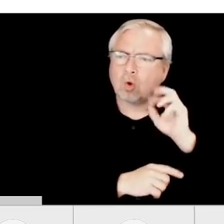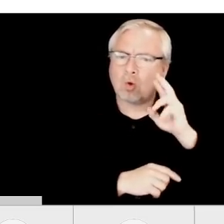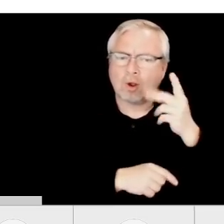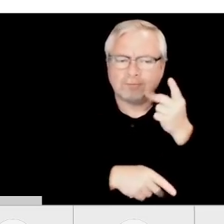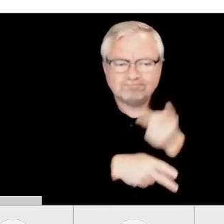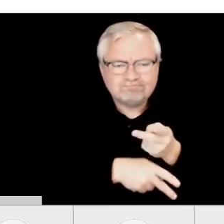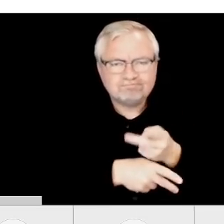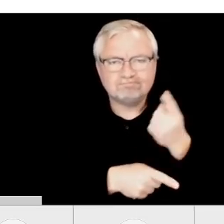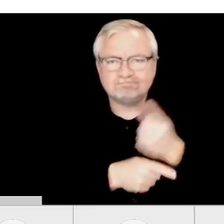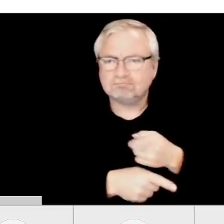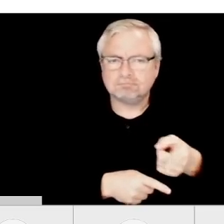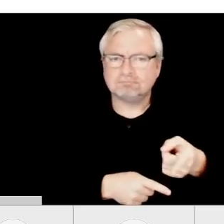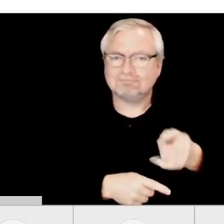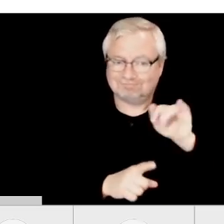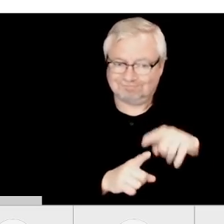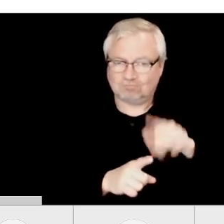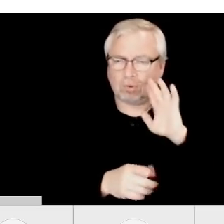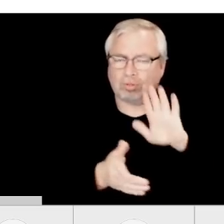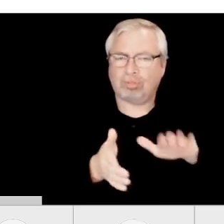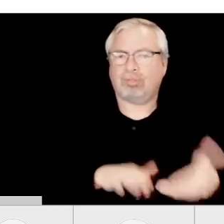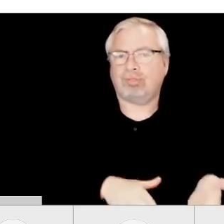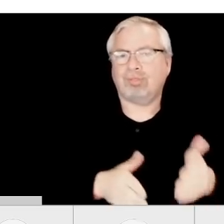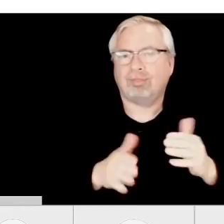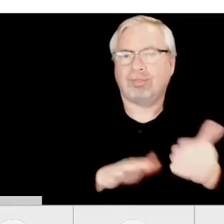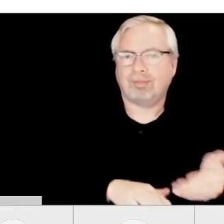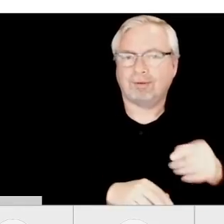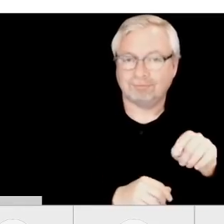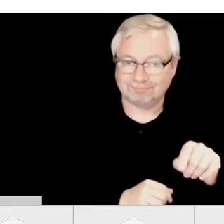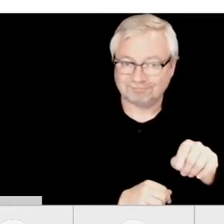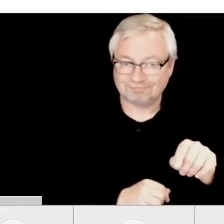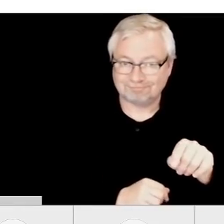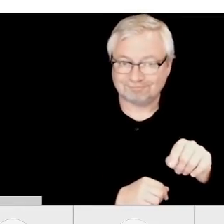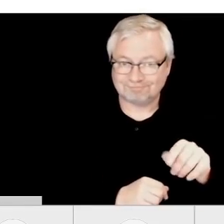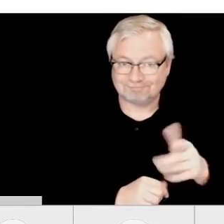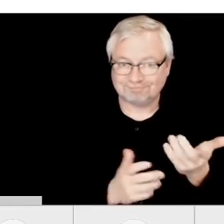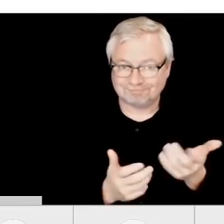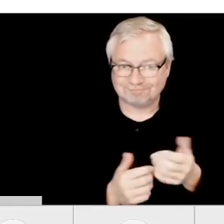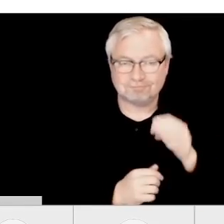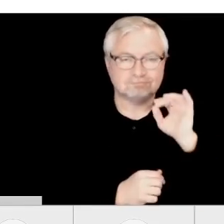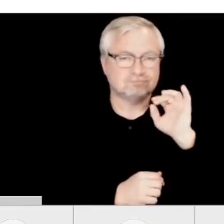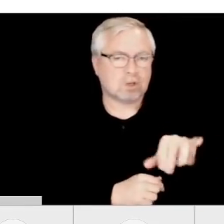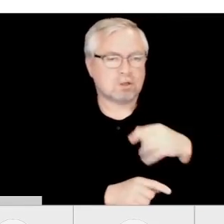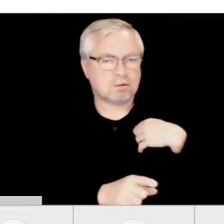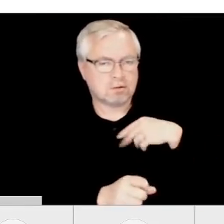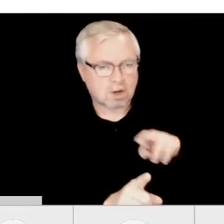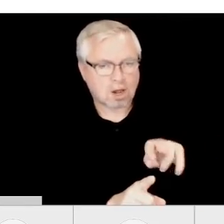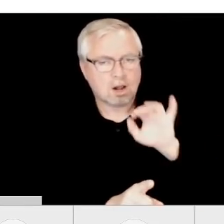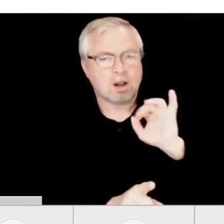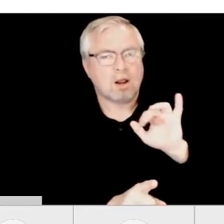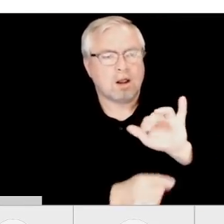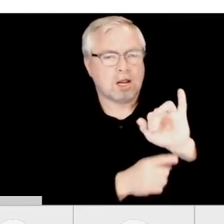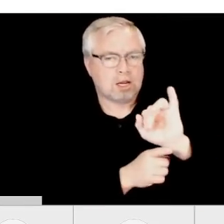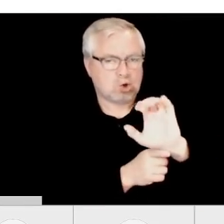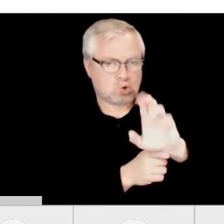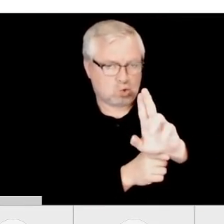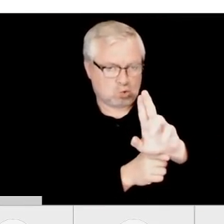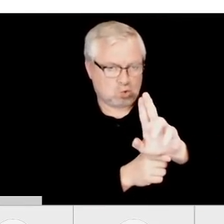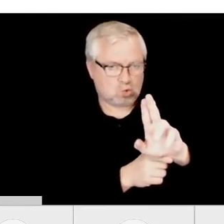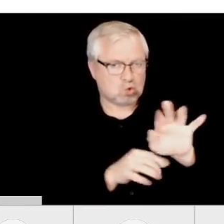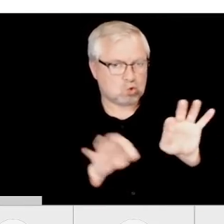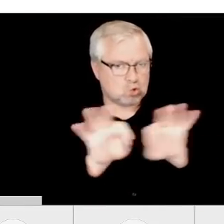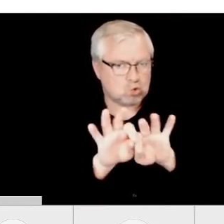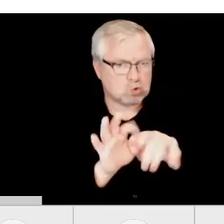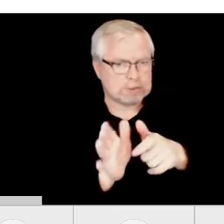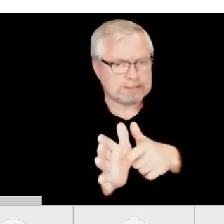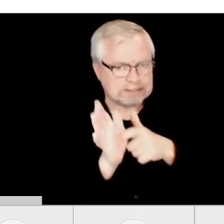die, the max ICU demands is kind of outputted by the model plateaus